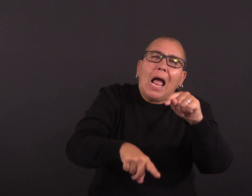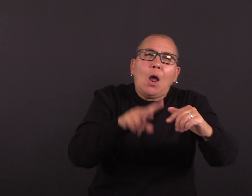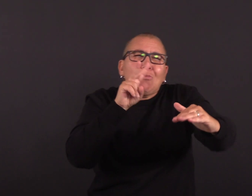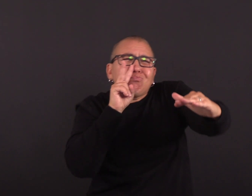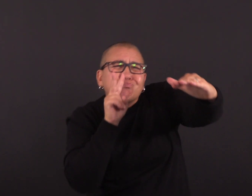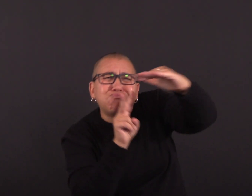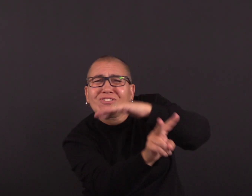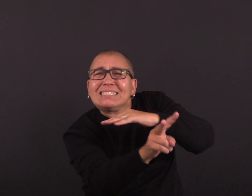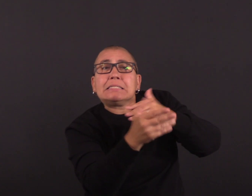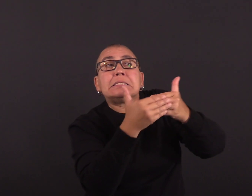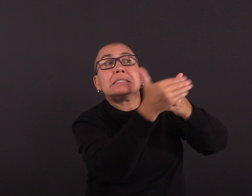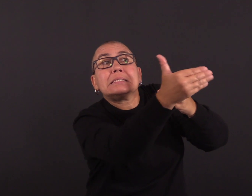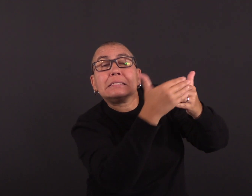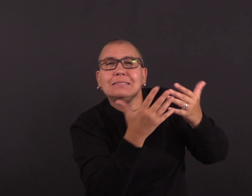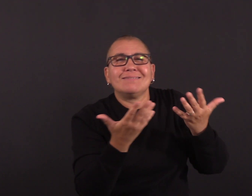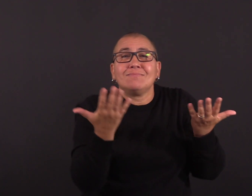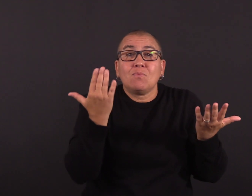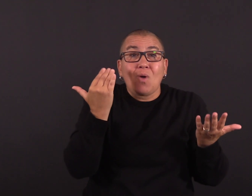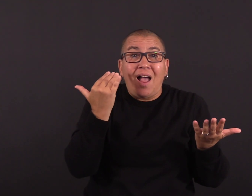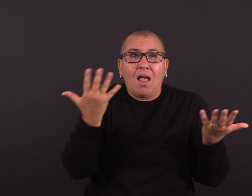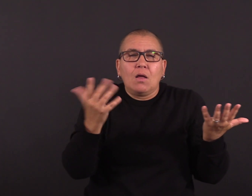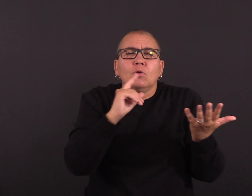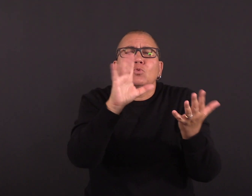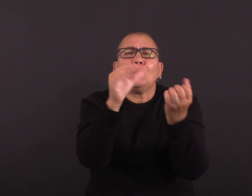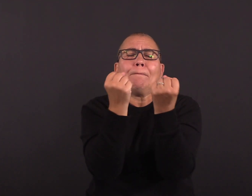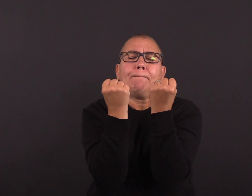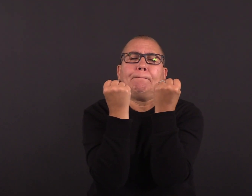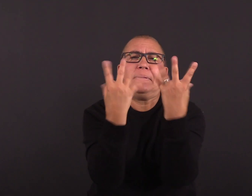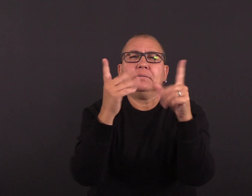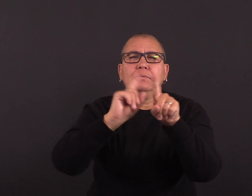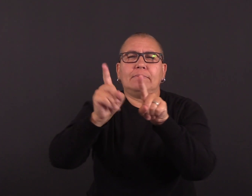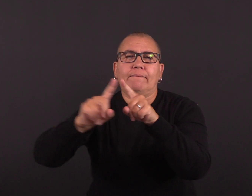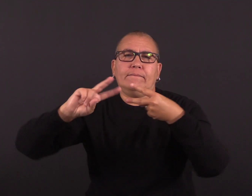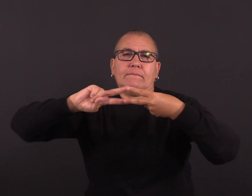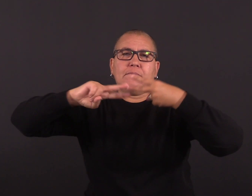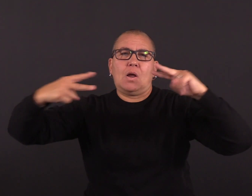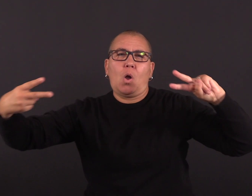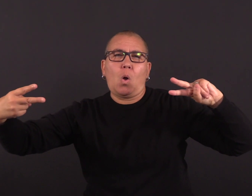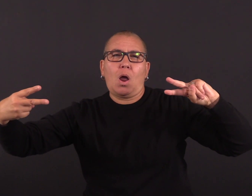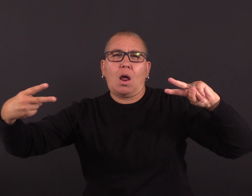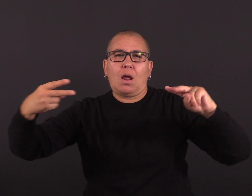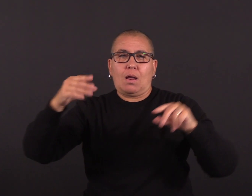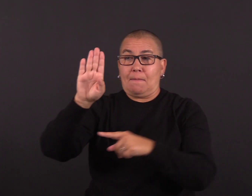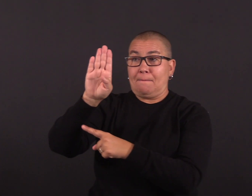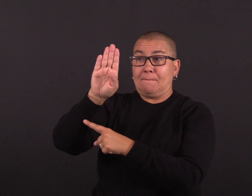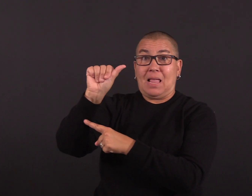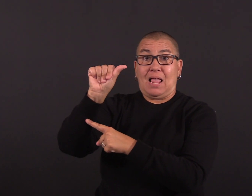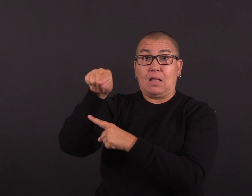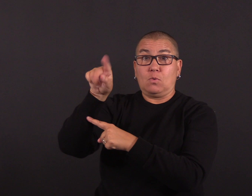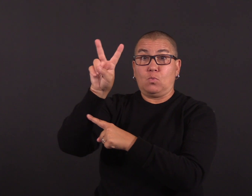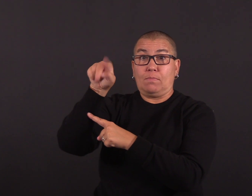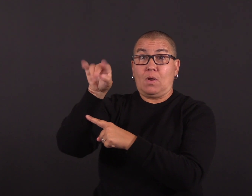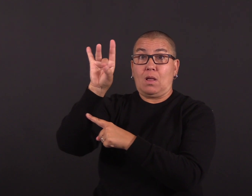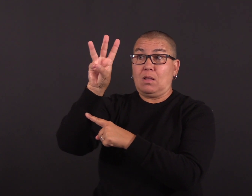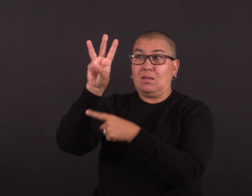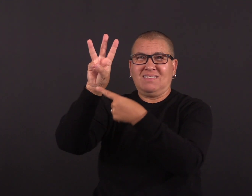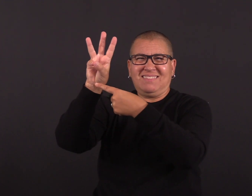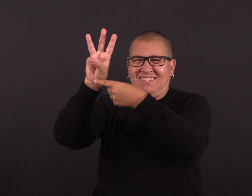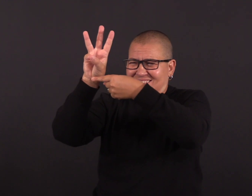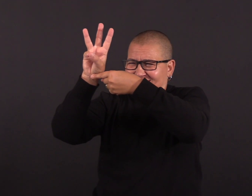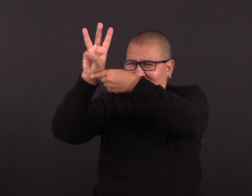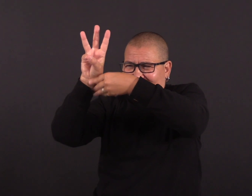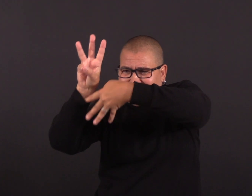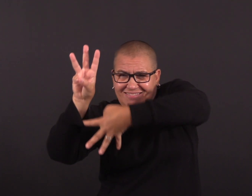Experts say it's possible BA.2.86's wide changes might change the performance